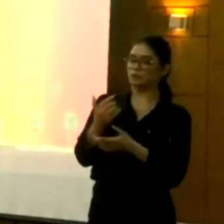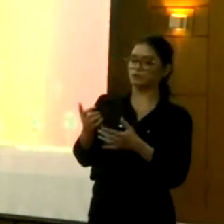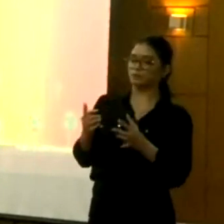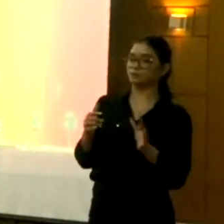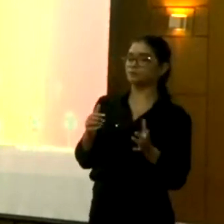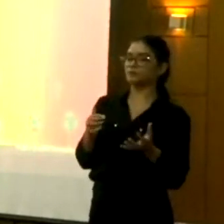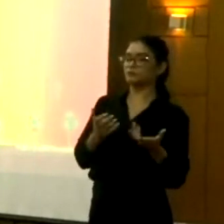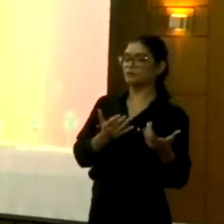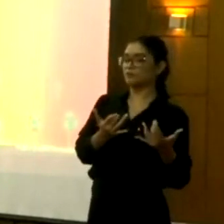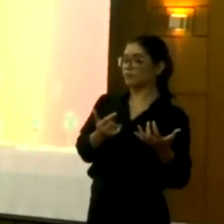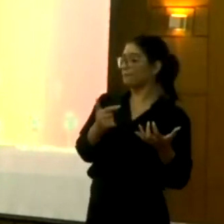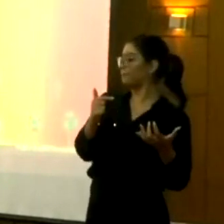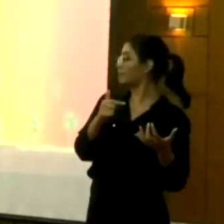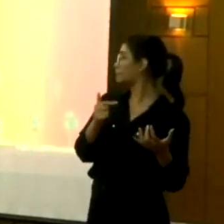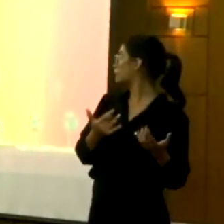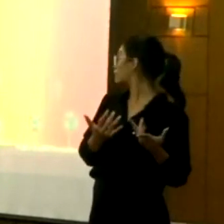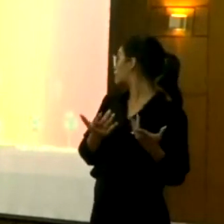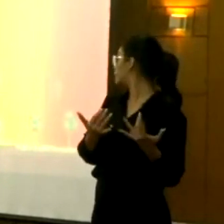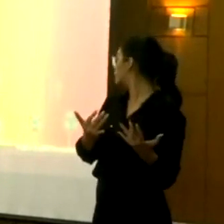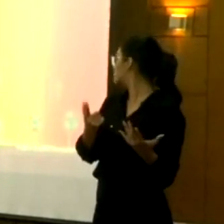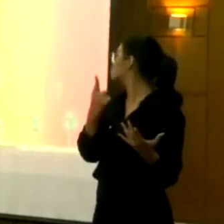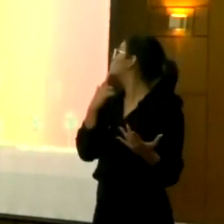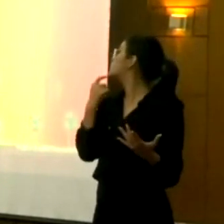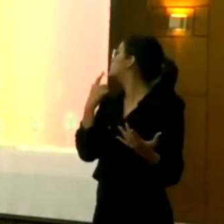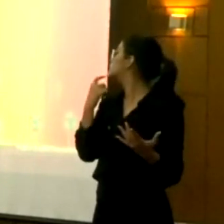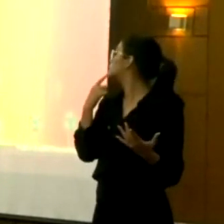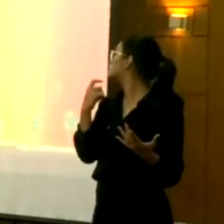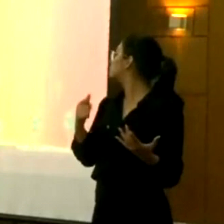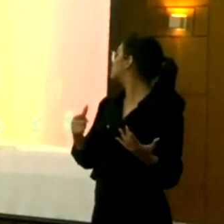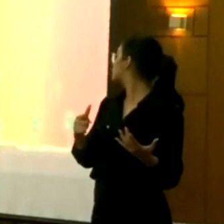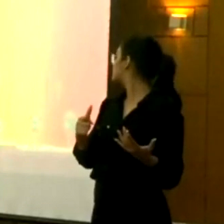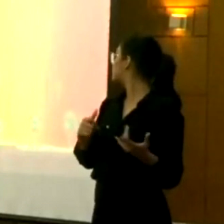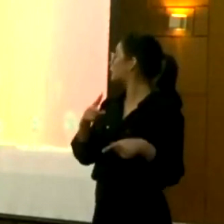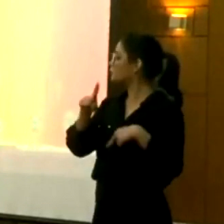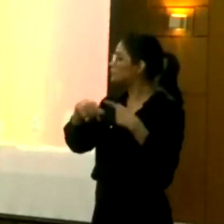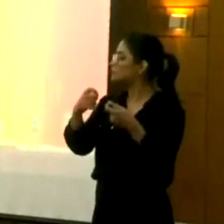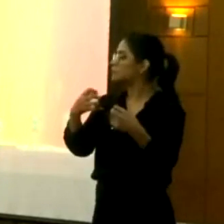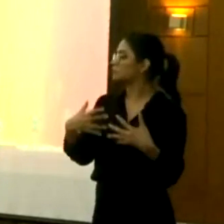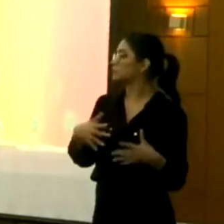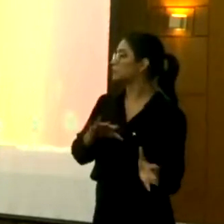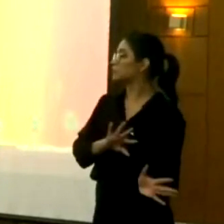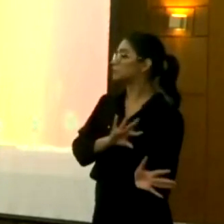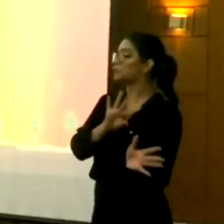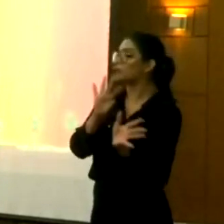the explanation is already there , so the presence of the standing forest